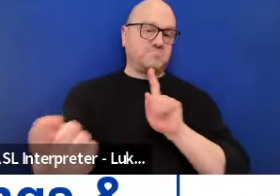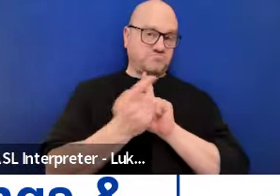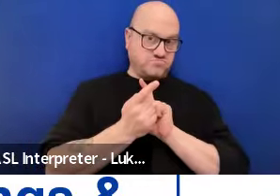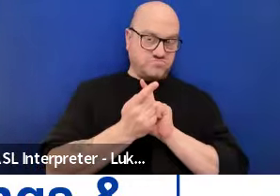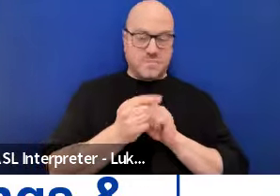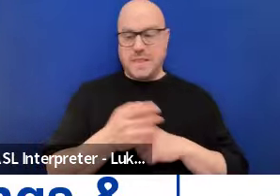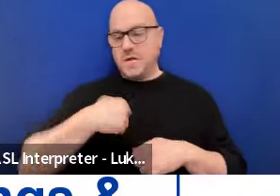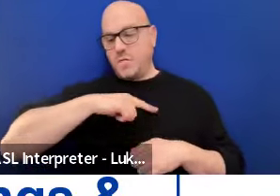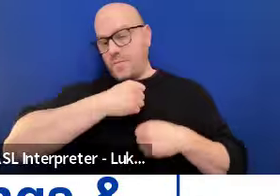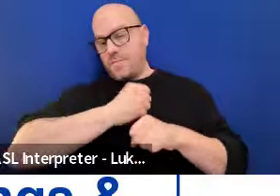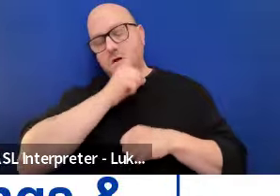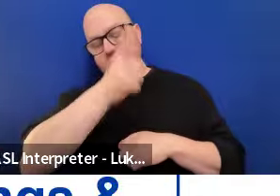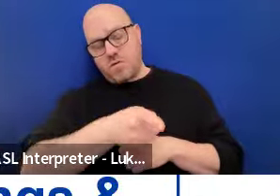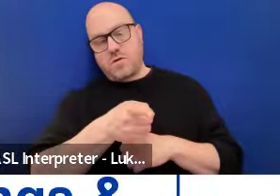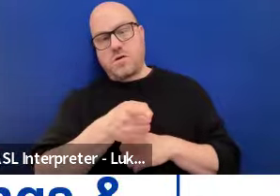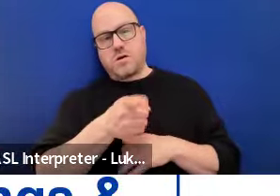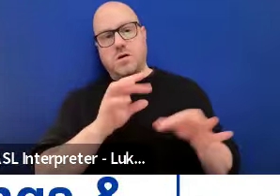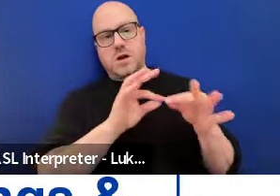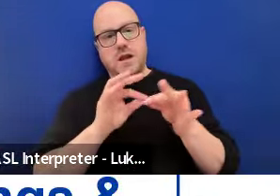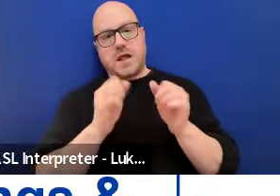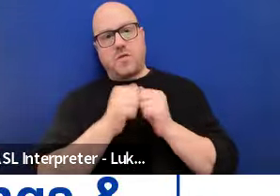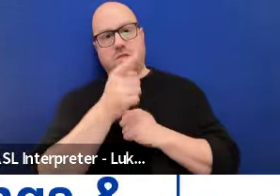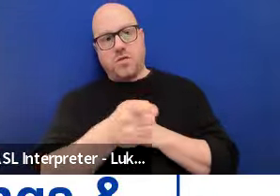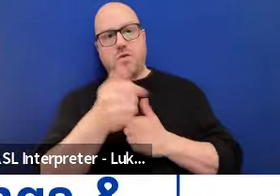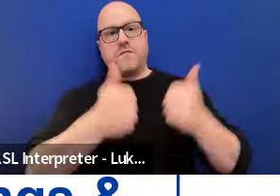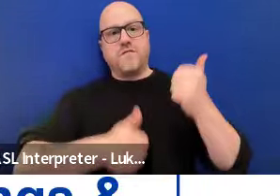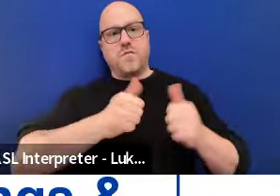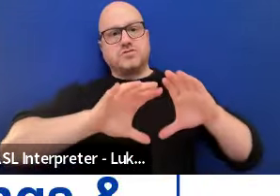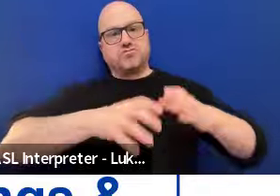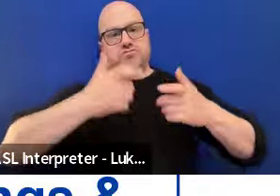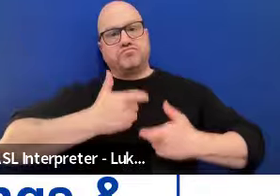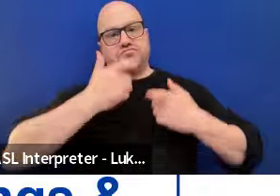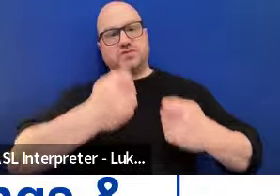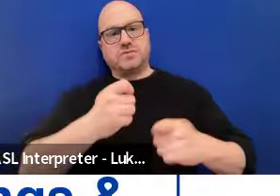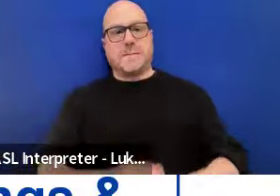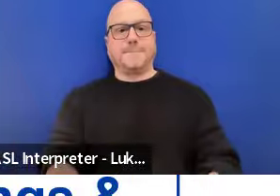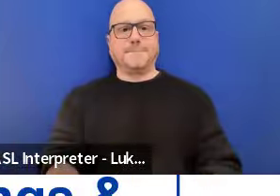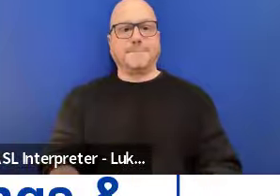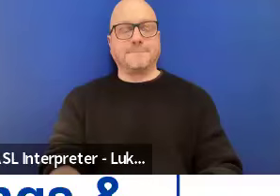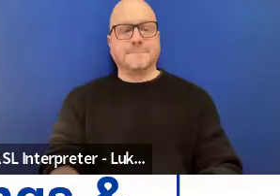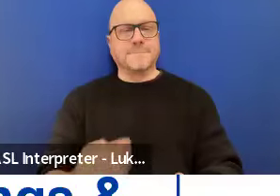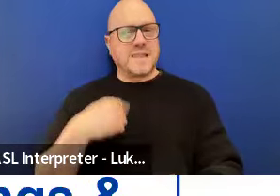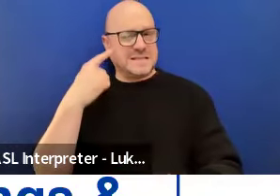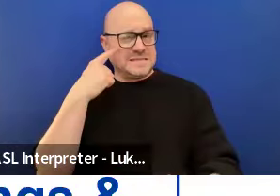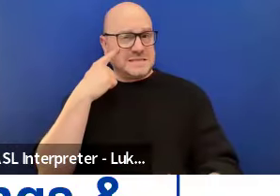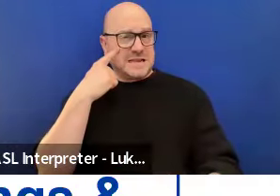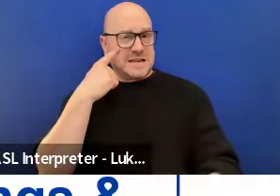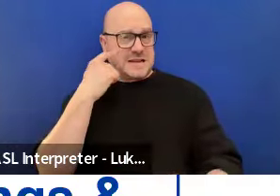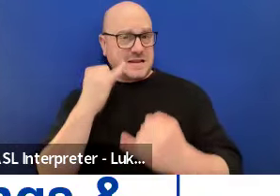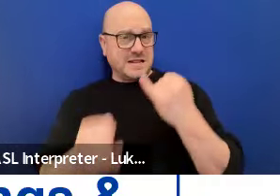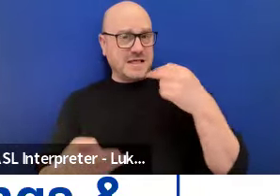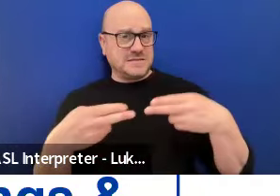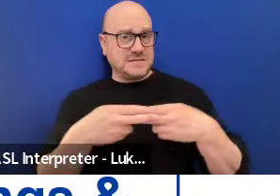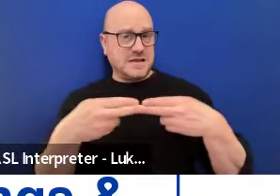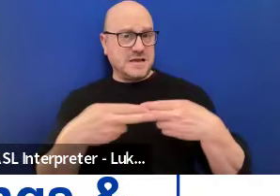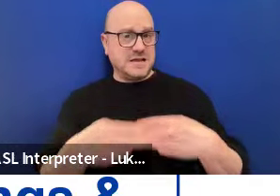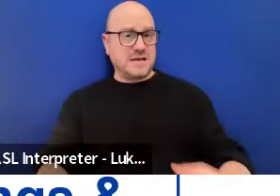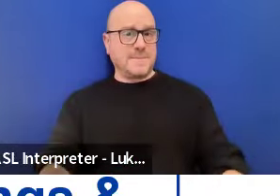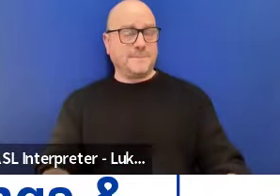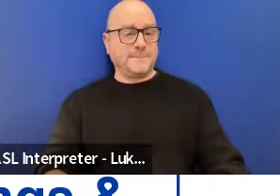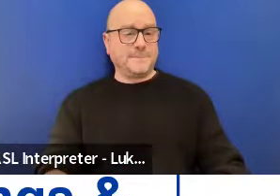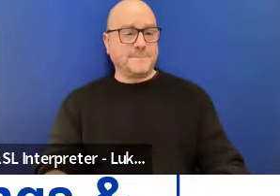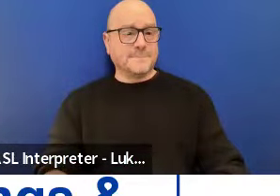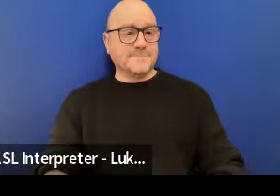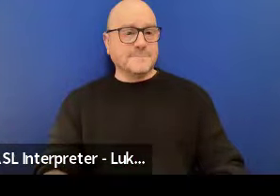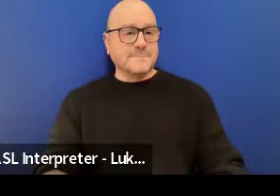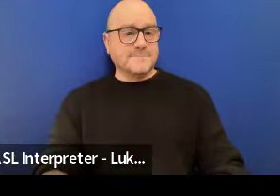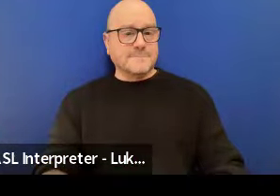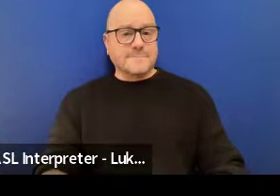MEETING.